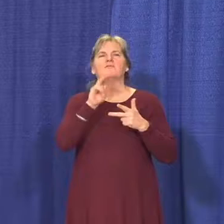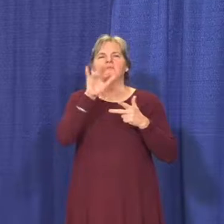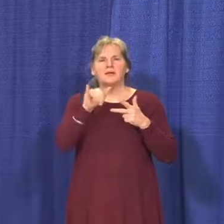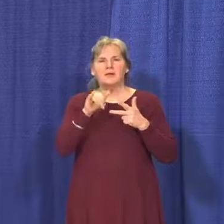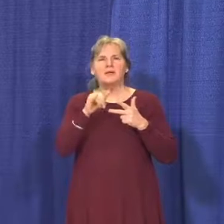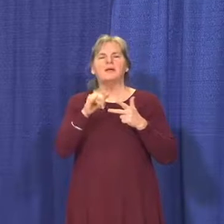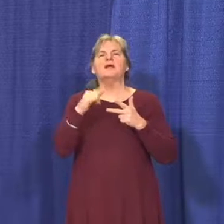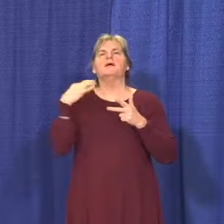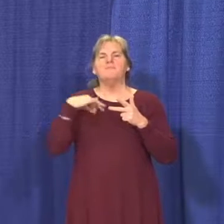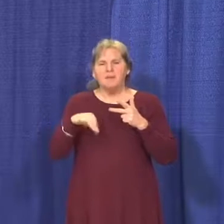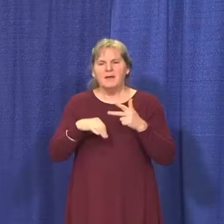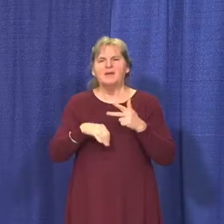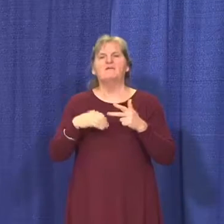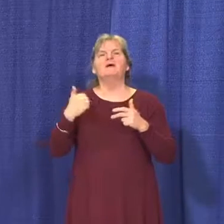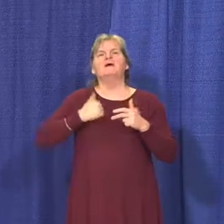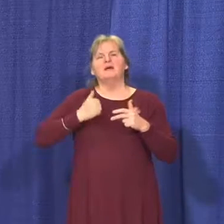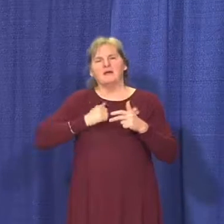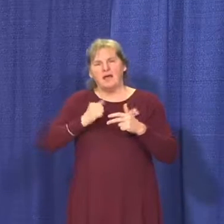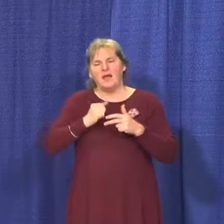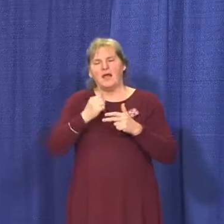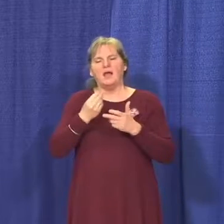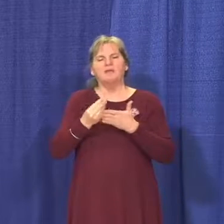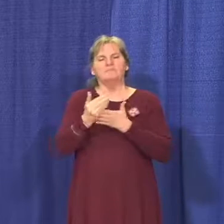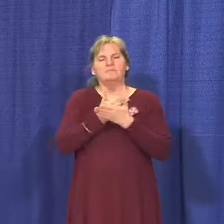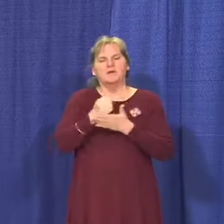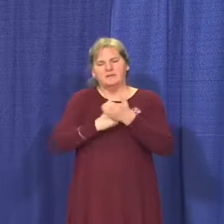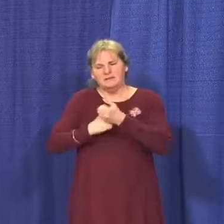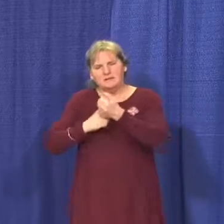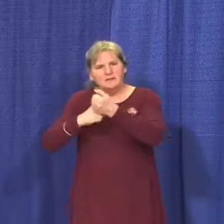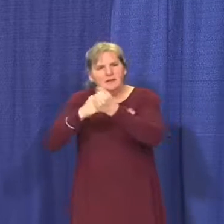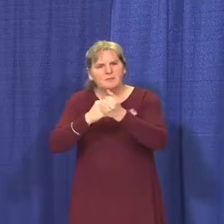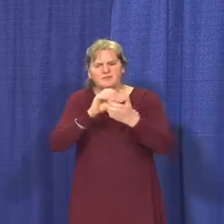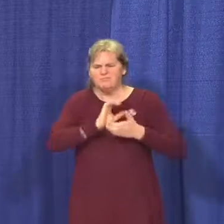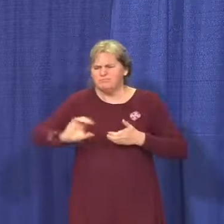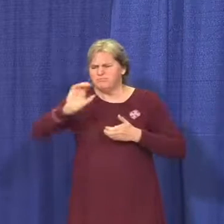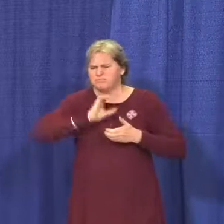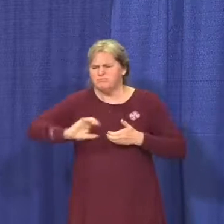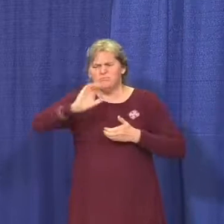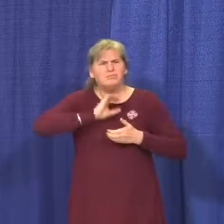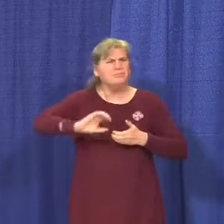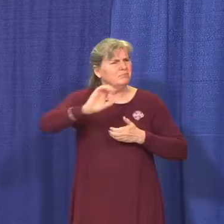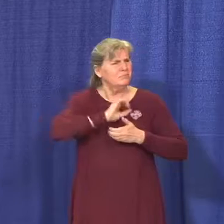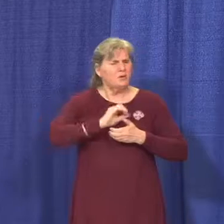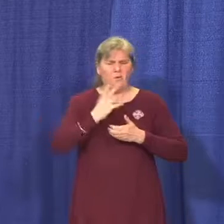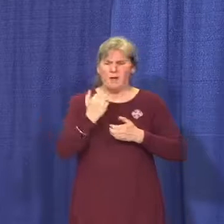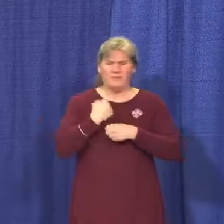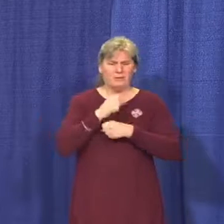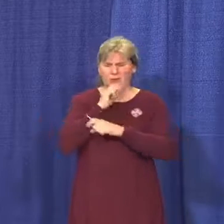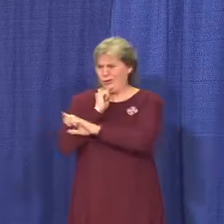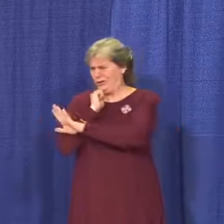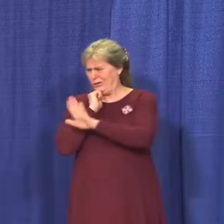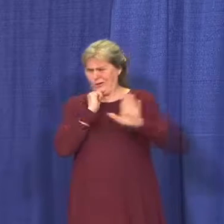the Canada emergency wage subsidy and other supports, we work to ensure that no Canadian would be faced with the